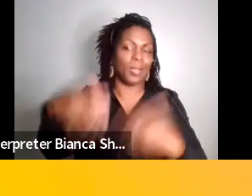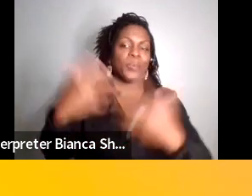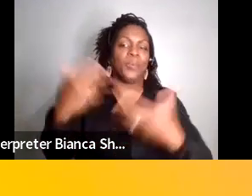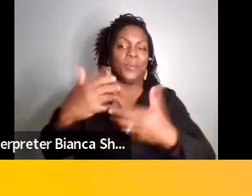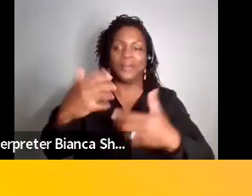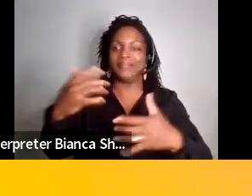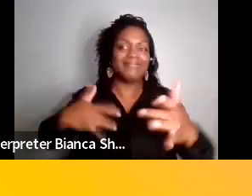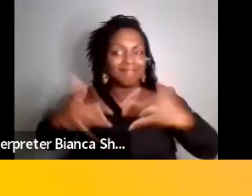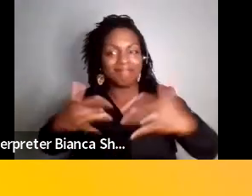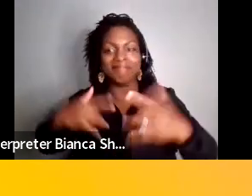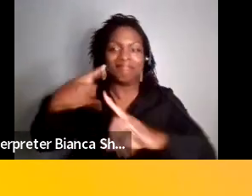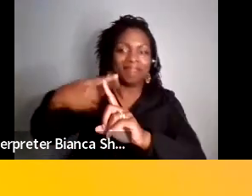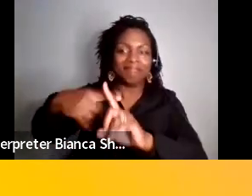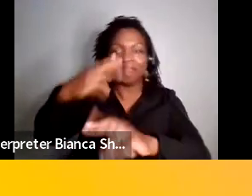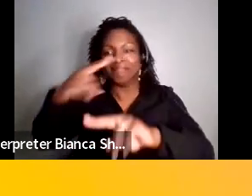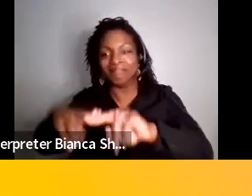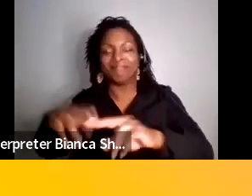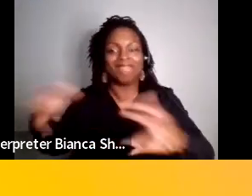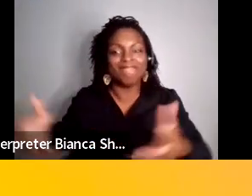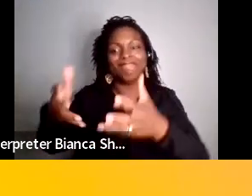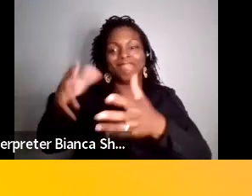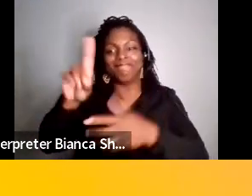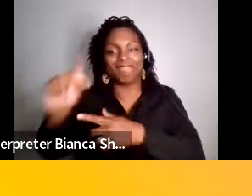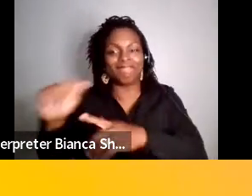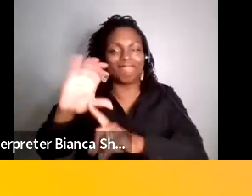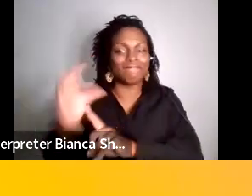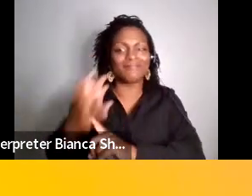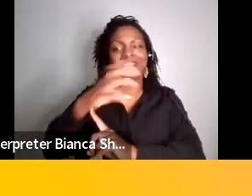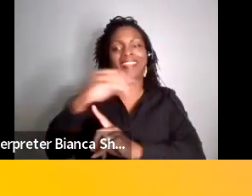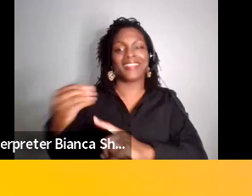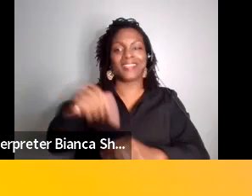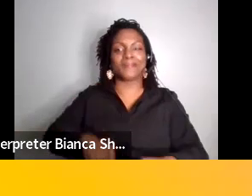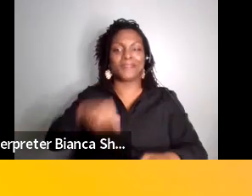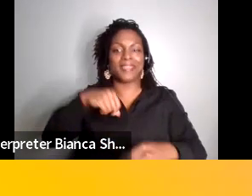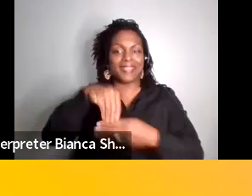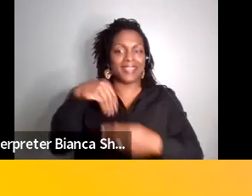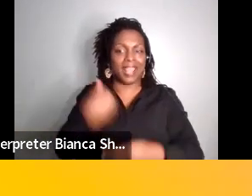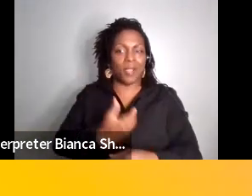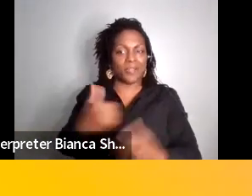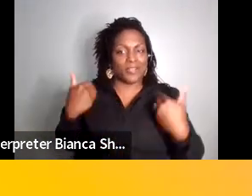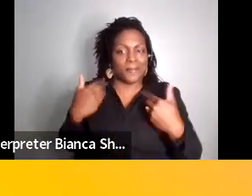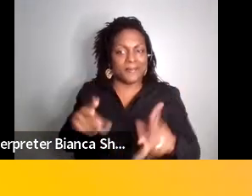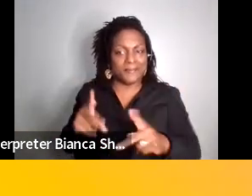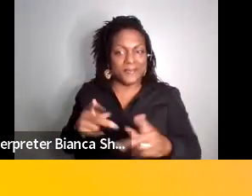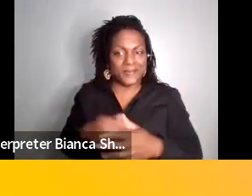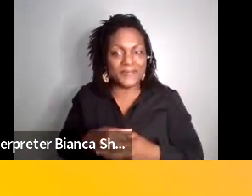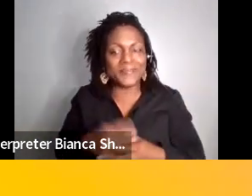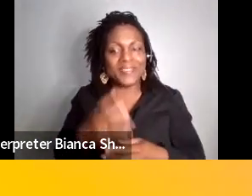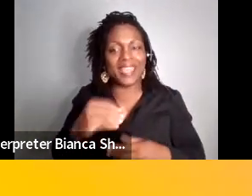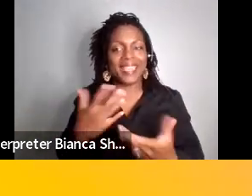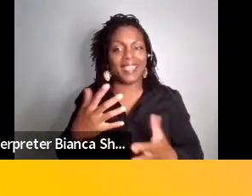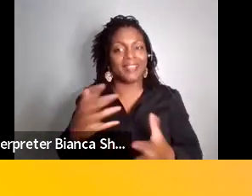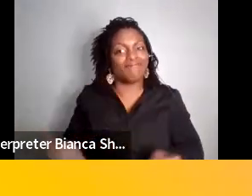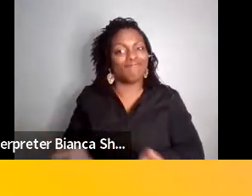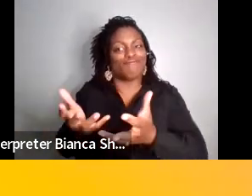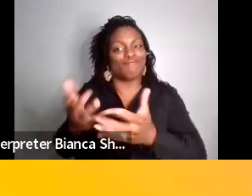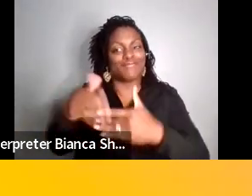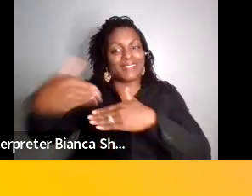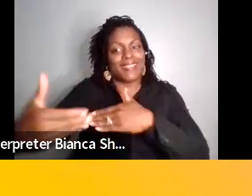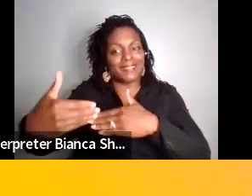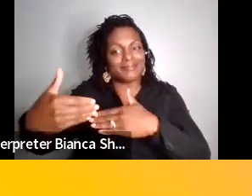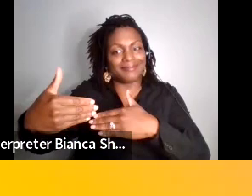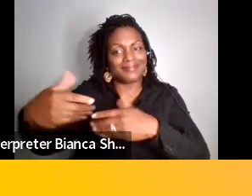So, and in promoting that disability culture and pride in our young adults, and cultivating that next generation of self advocates.